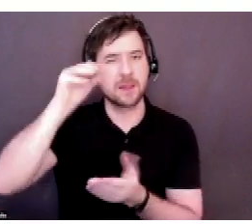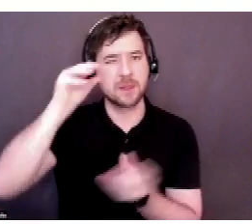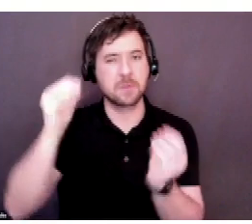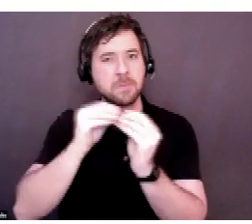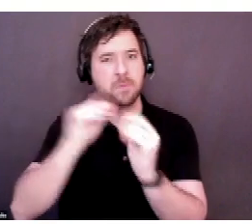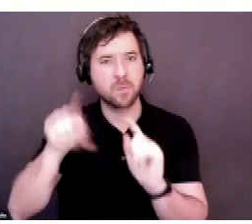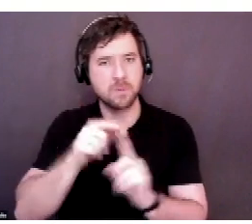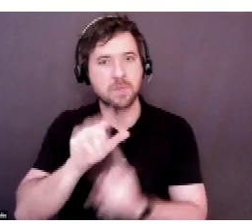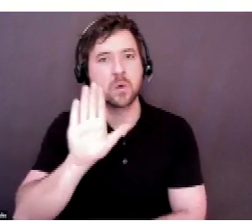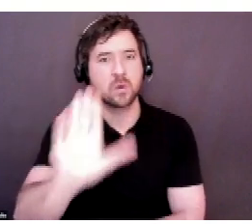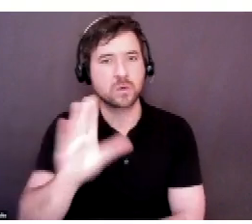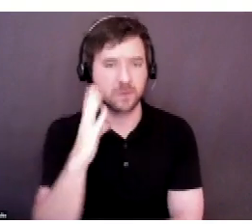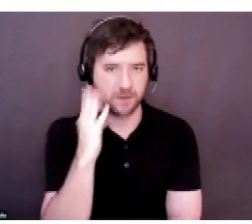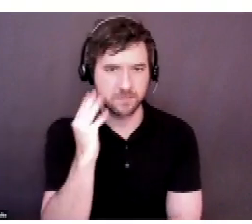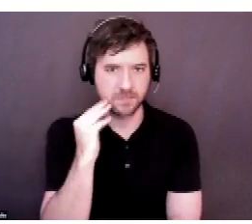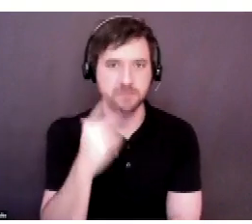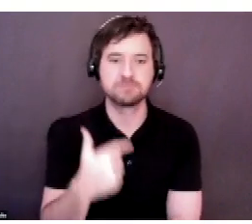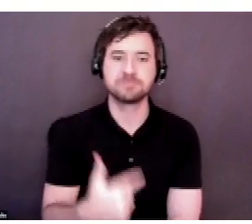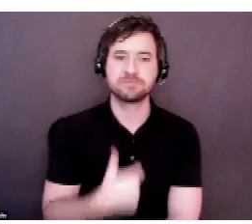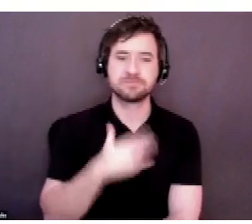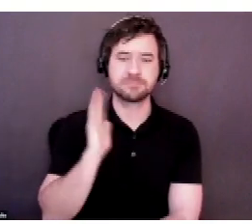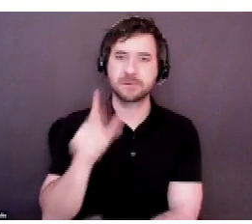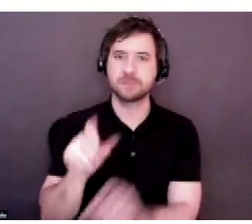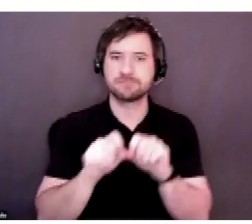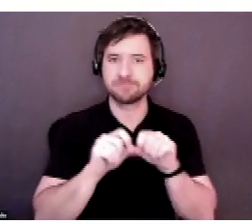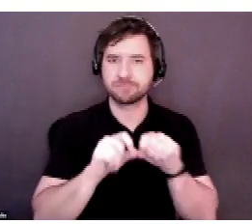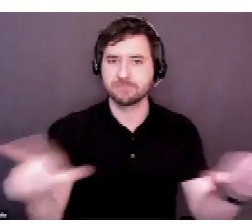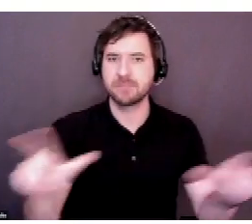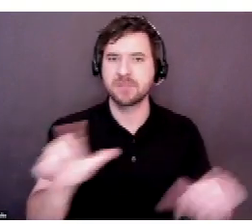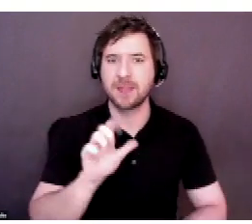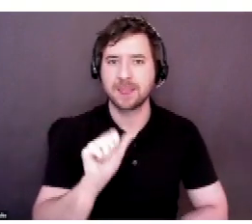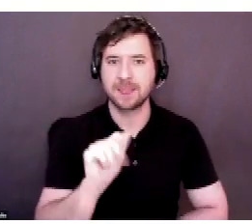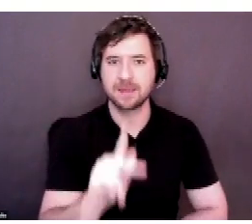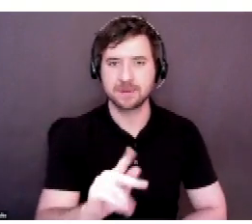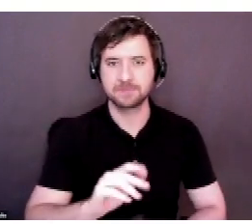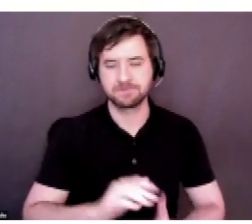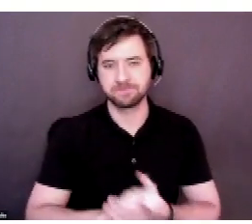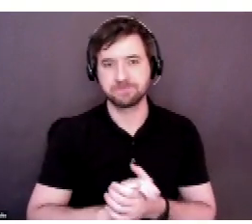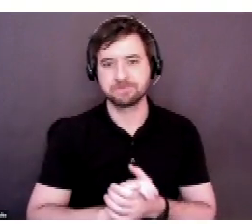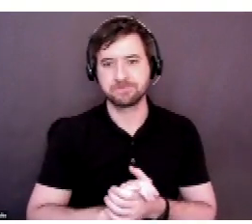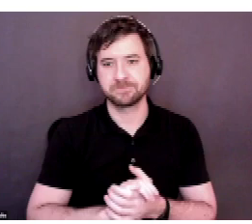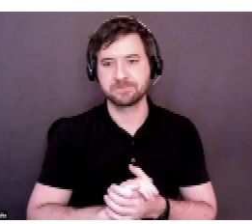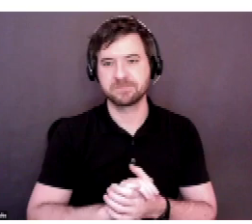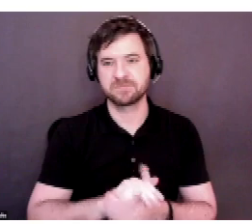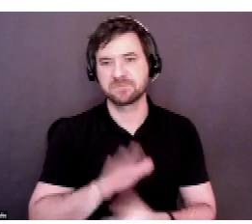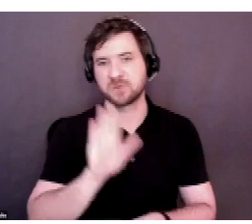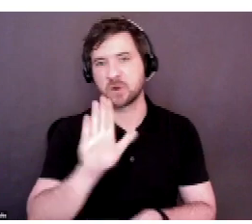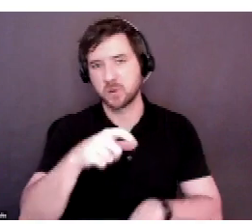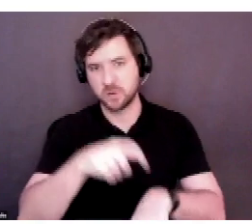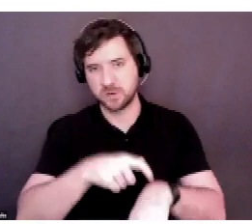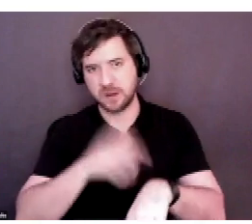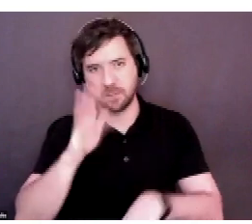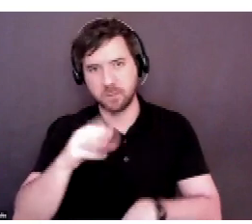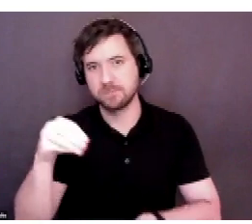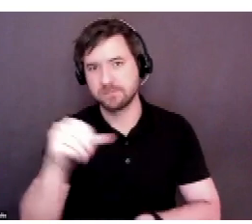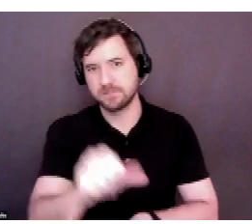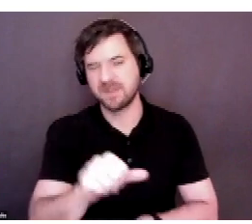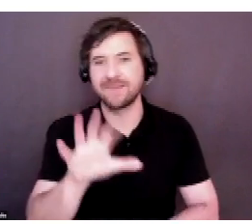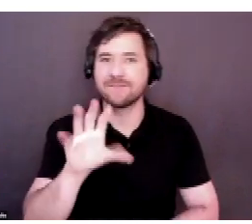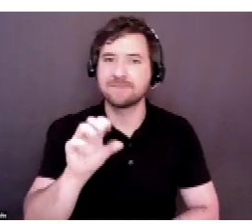I will send out a link to this. Your time will be compensated with $50 Amazon gift card.